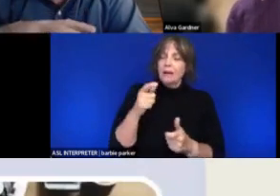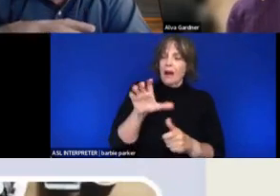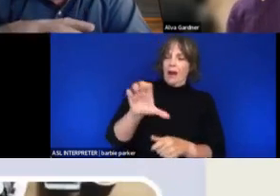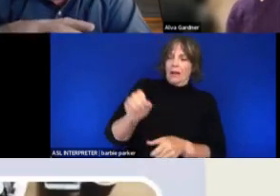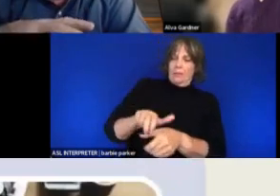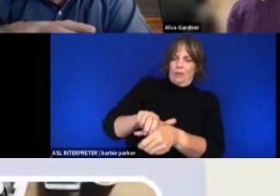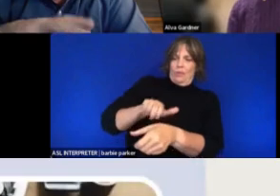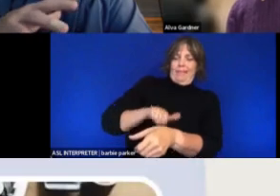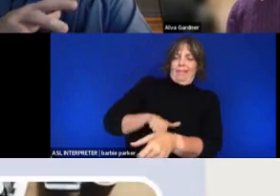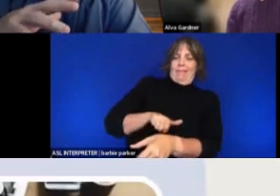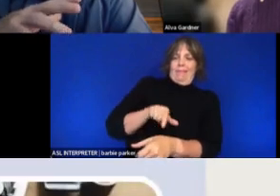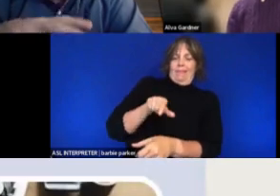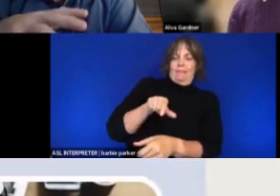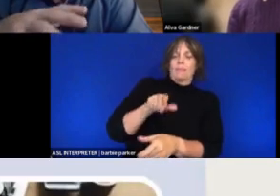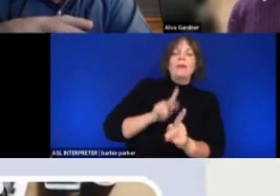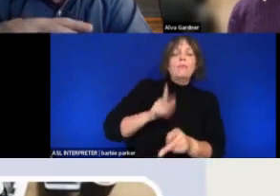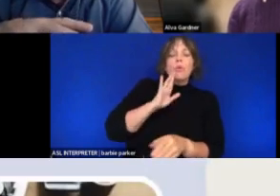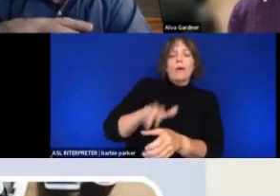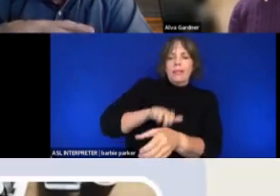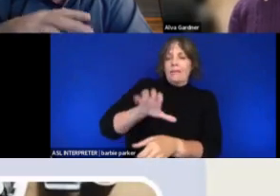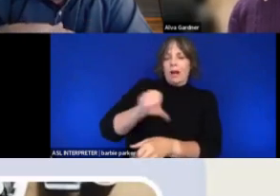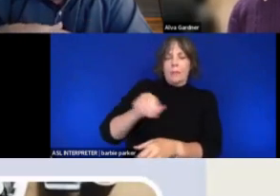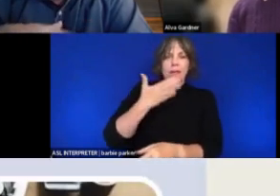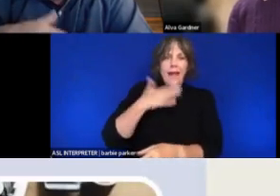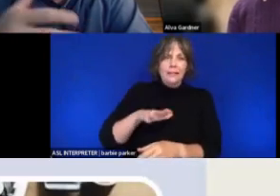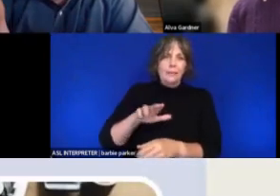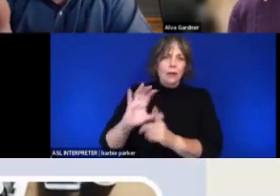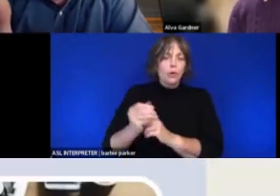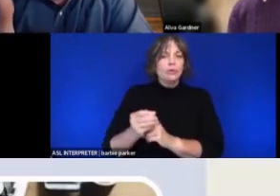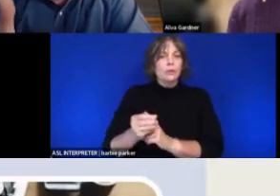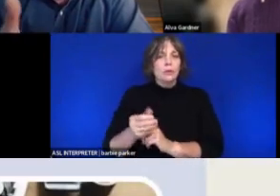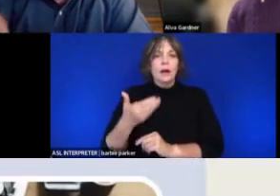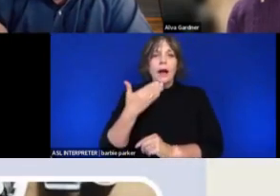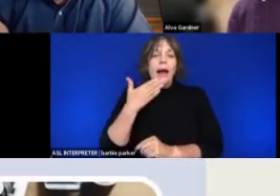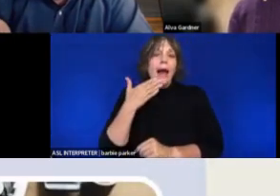culture, and what we've tend to find is the bad employees drive out the good. And we know we are